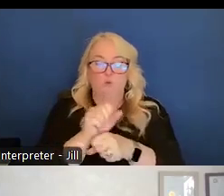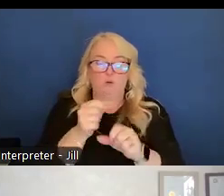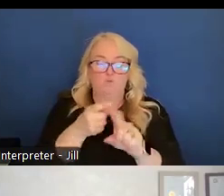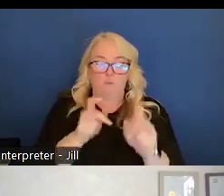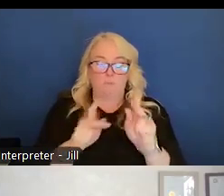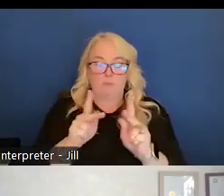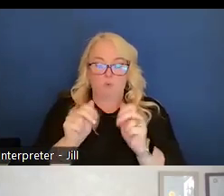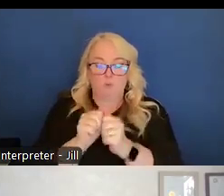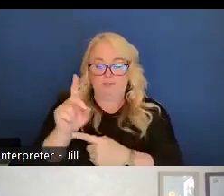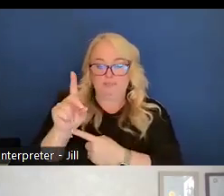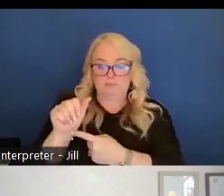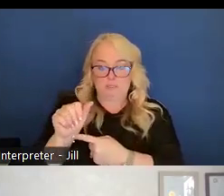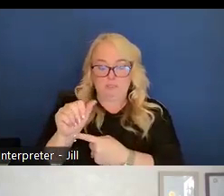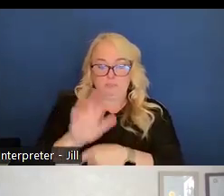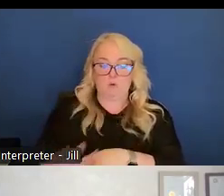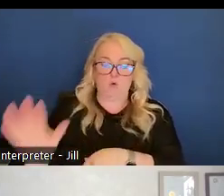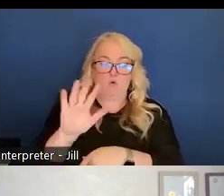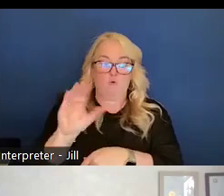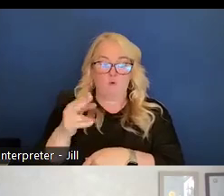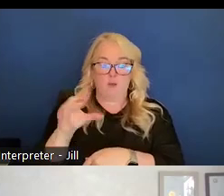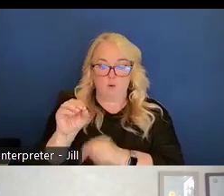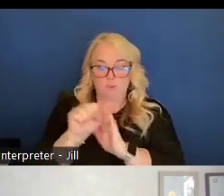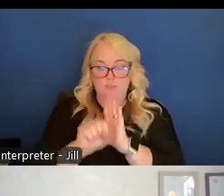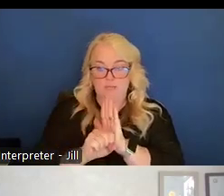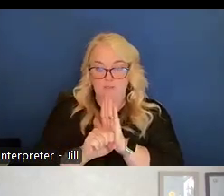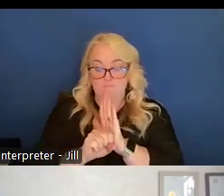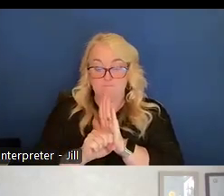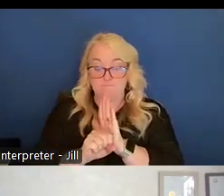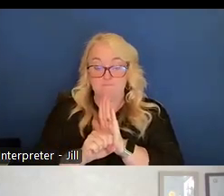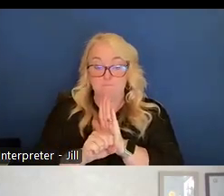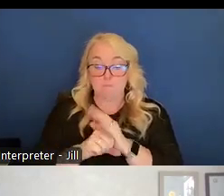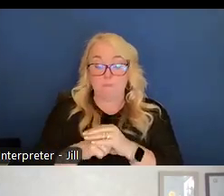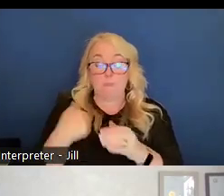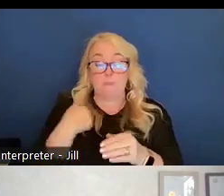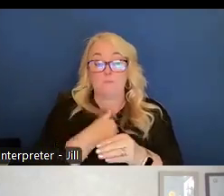disabilities across our state. So we have a lot of buy-in, and